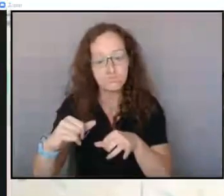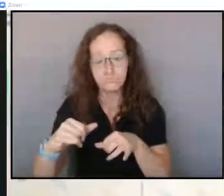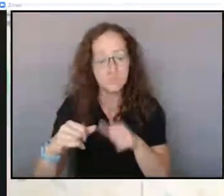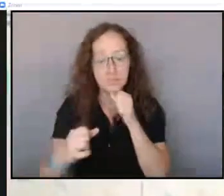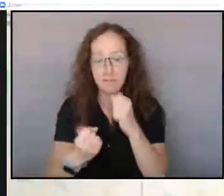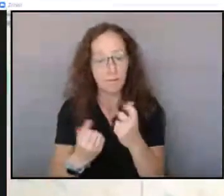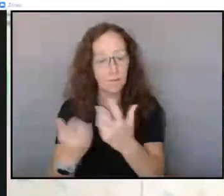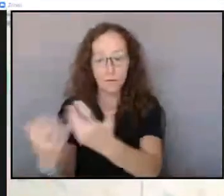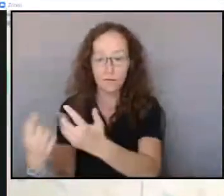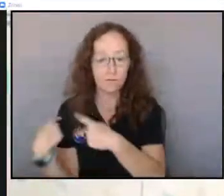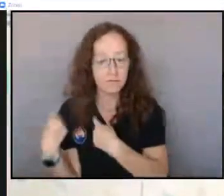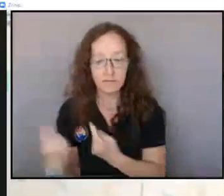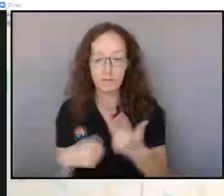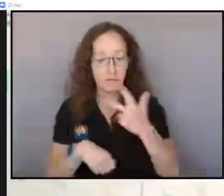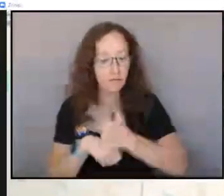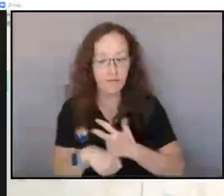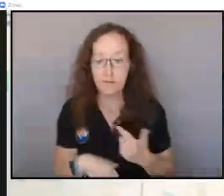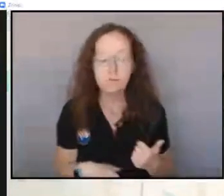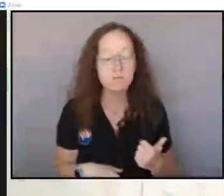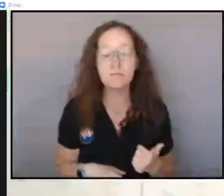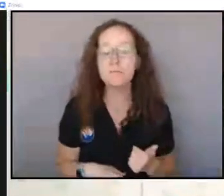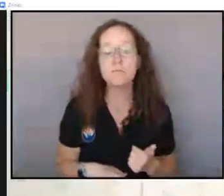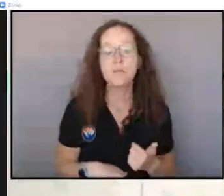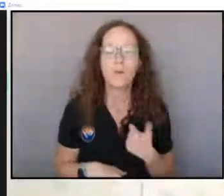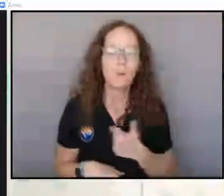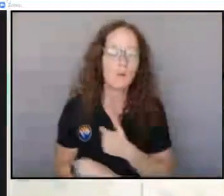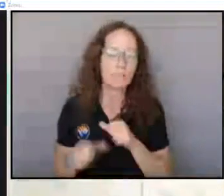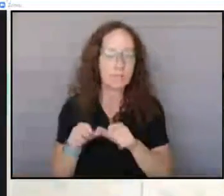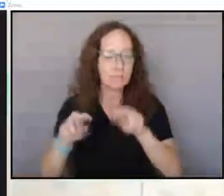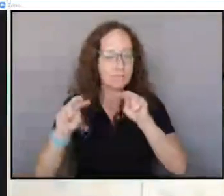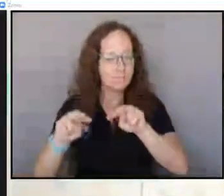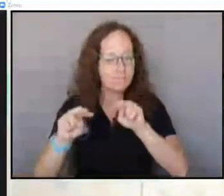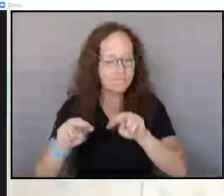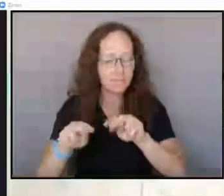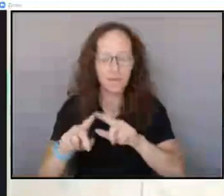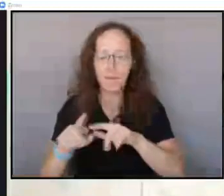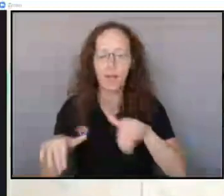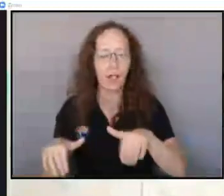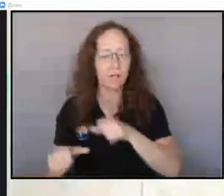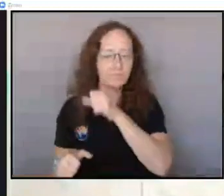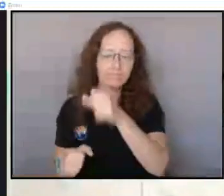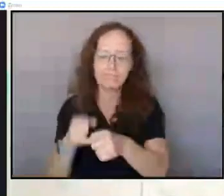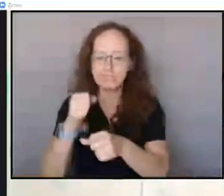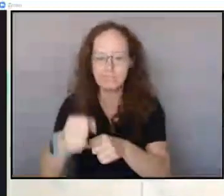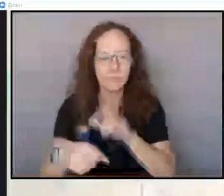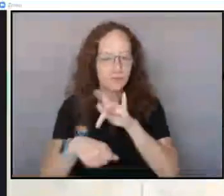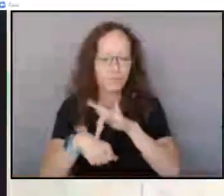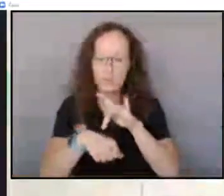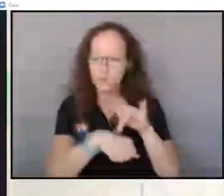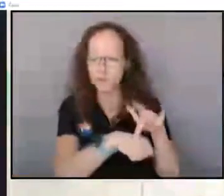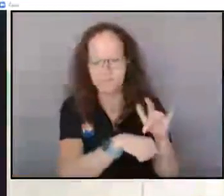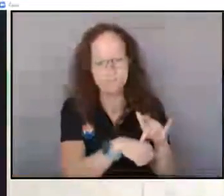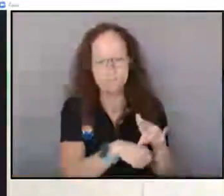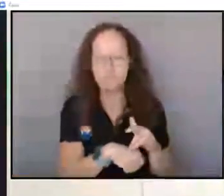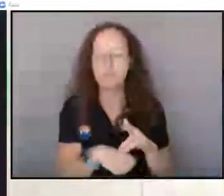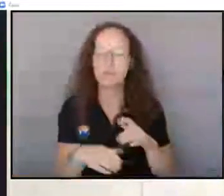WE HAVE PUT A LOT OF FOCUS INTO THIS DOWN HERE IN THE PROTECTION MEASURES FOR THE STRUCTURES IN THE VALLEY,